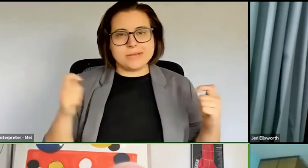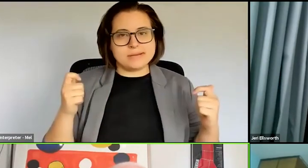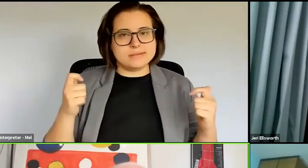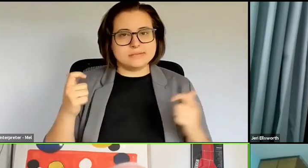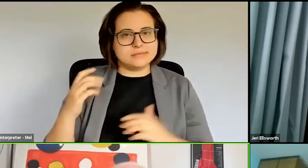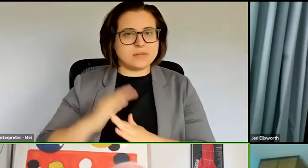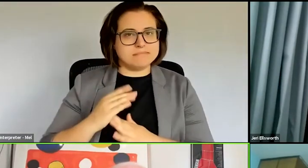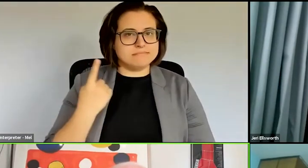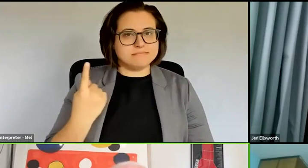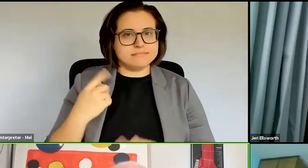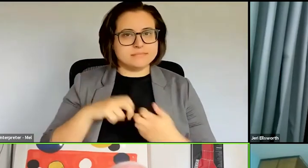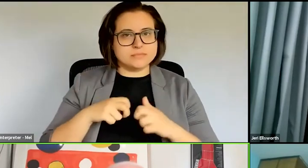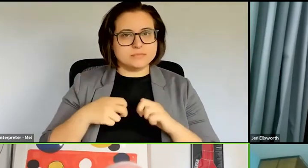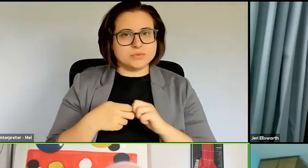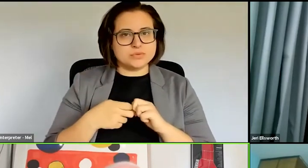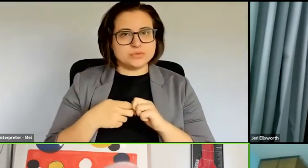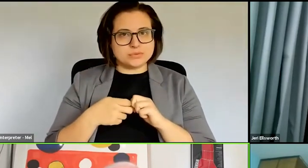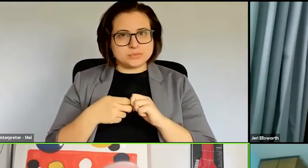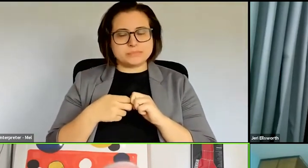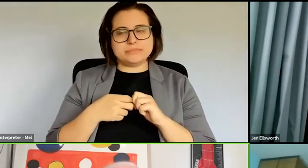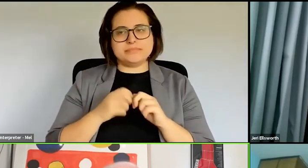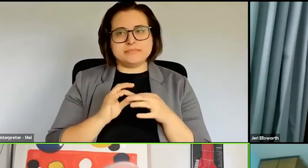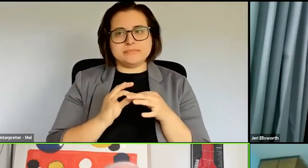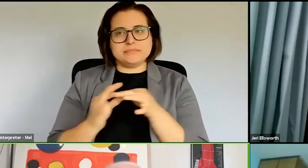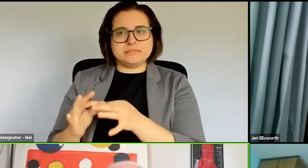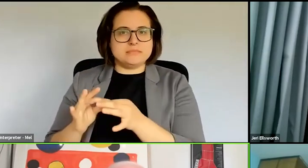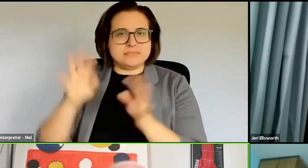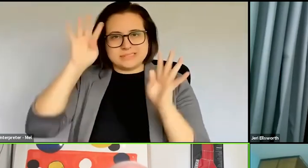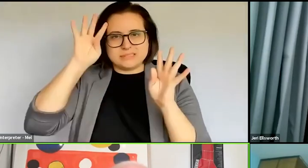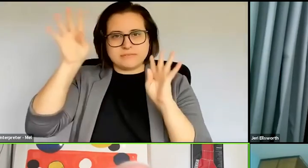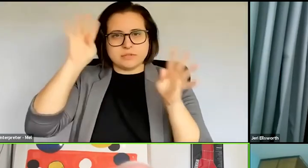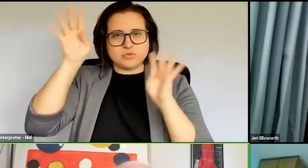it's tied to this notion of innovation, how do you innovate, how do you come up with something new,